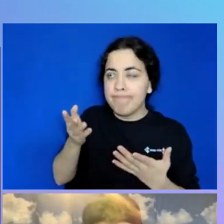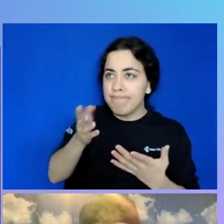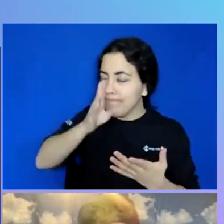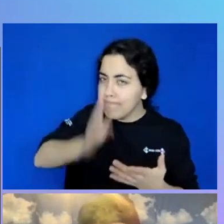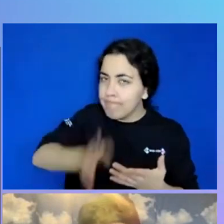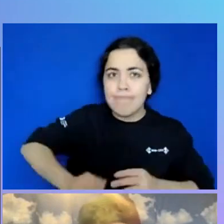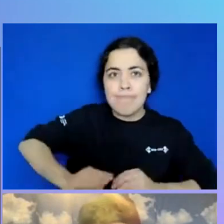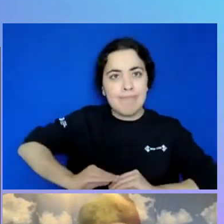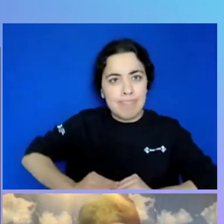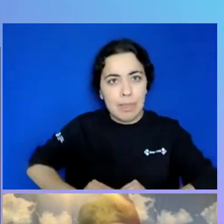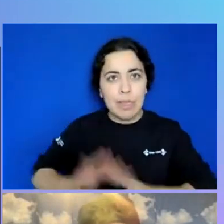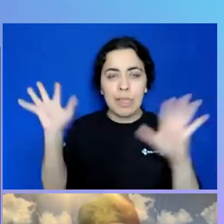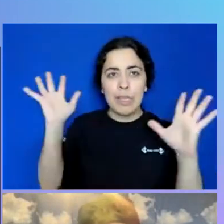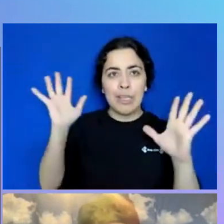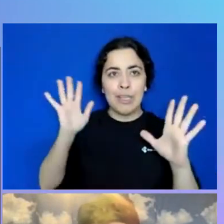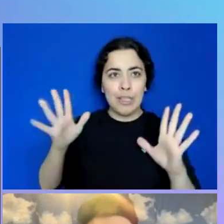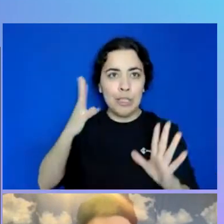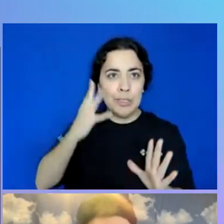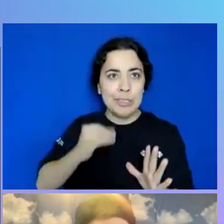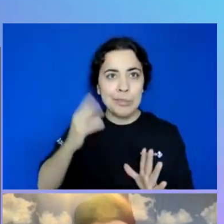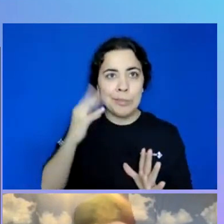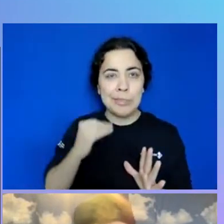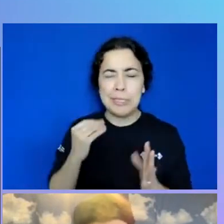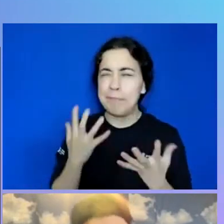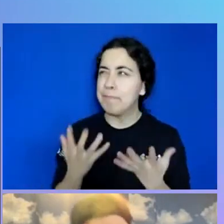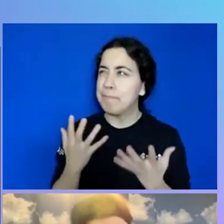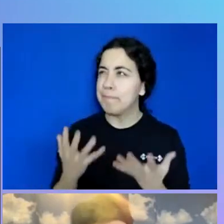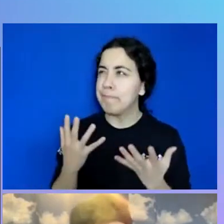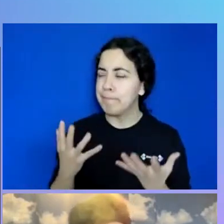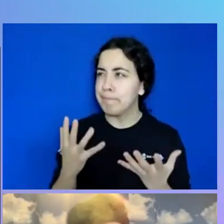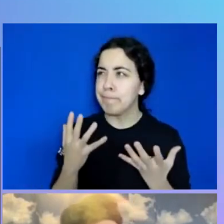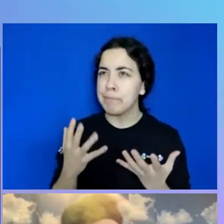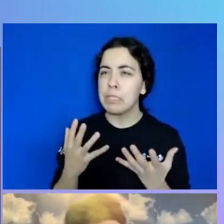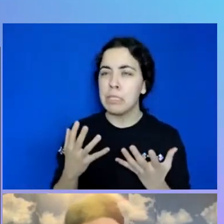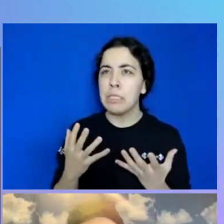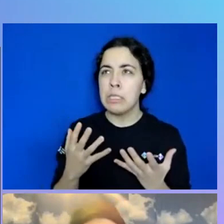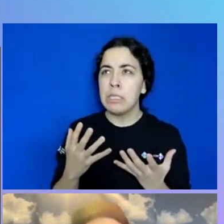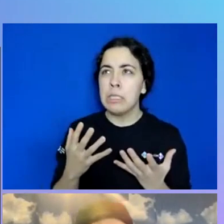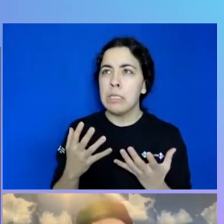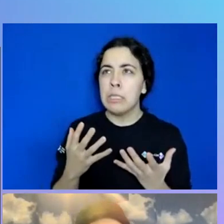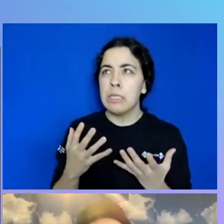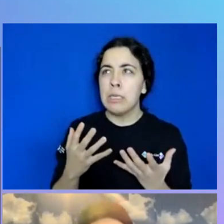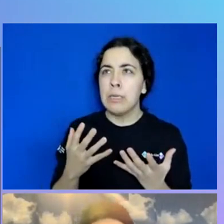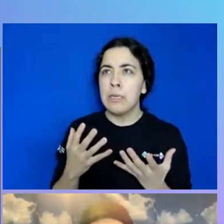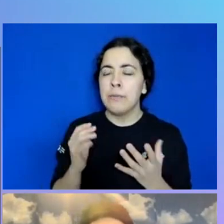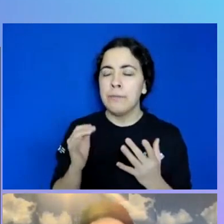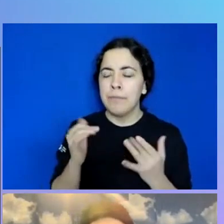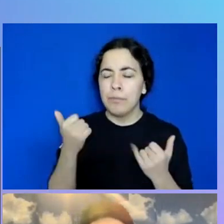me. Uh very explicitly biased.